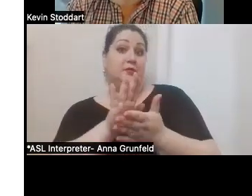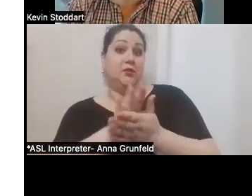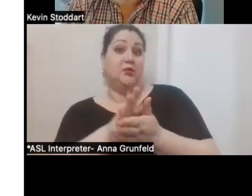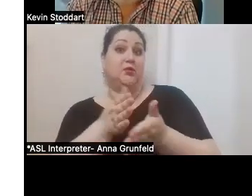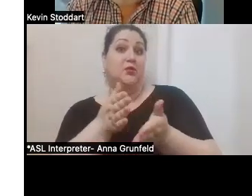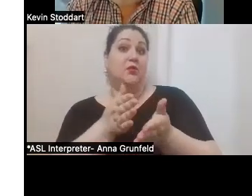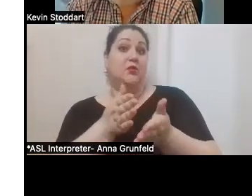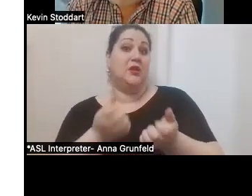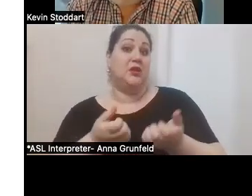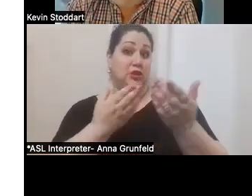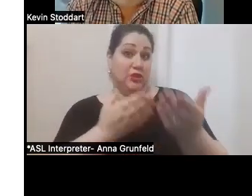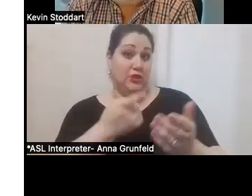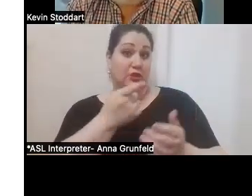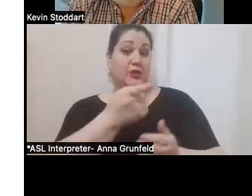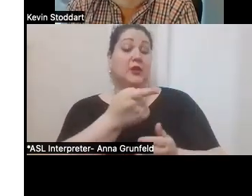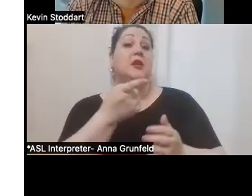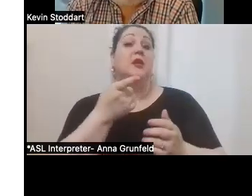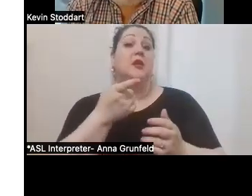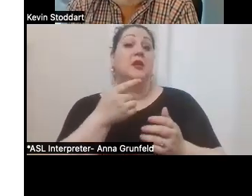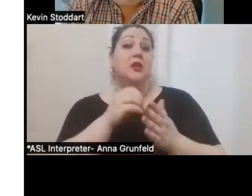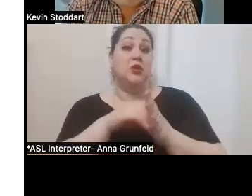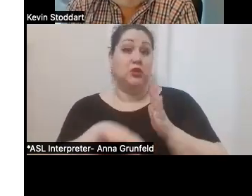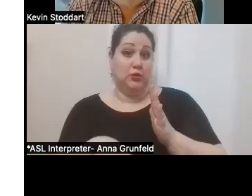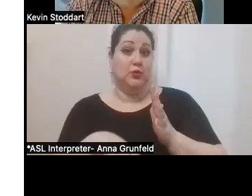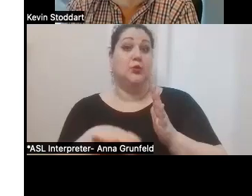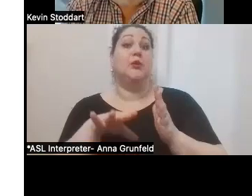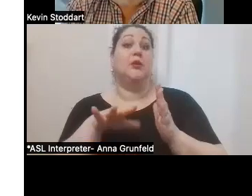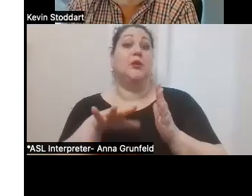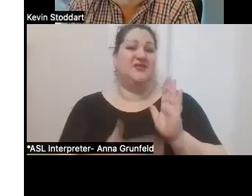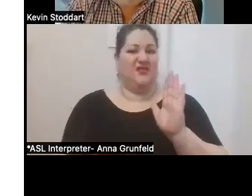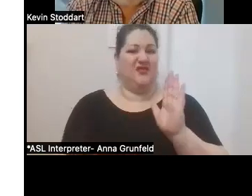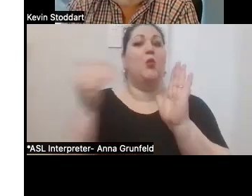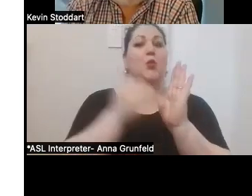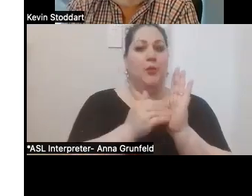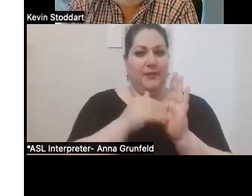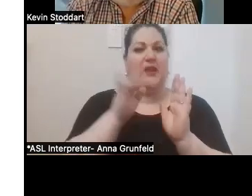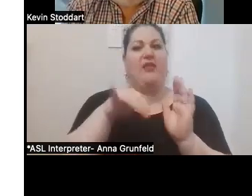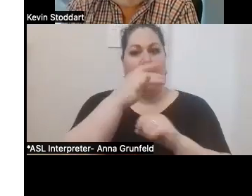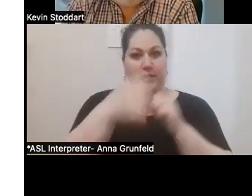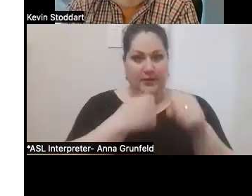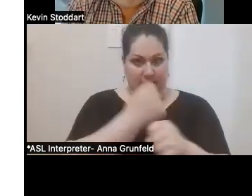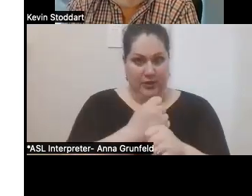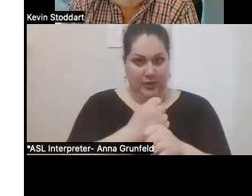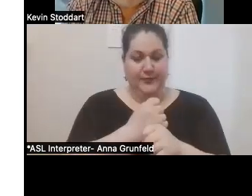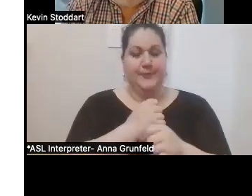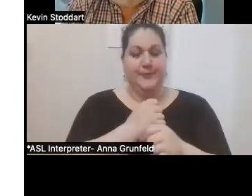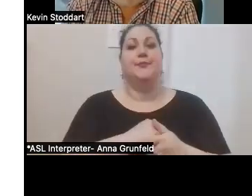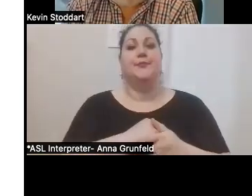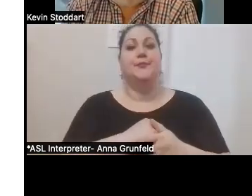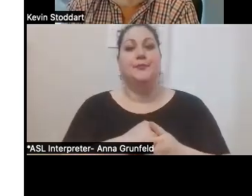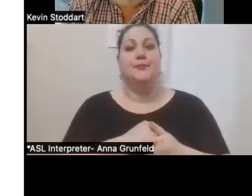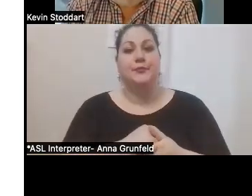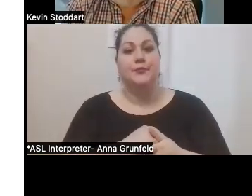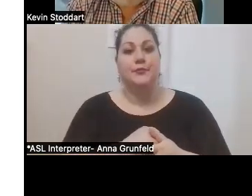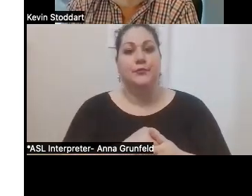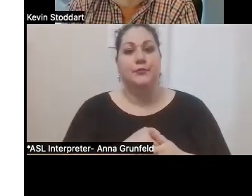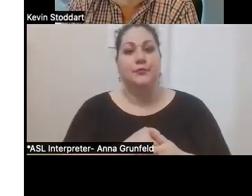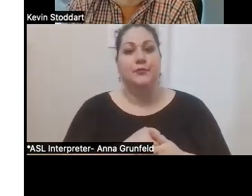And the physician health program through the Ontario Medical Association was involved.